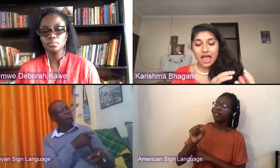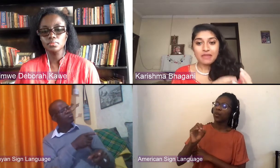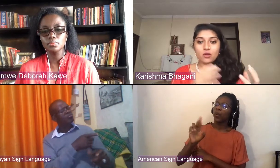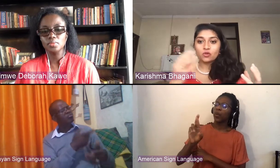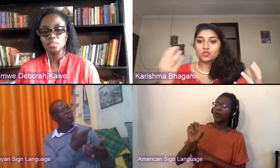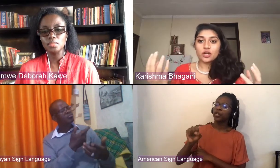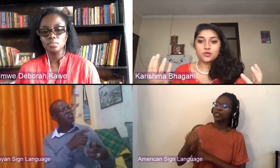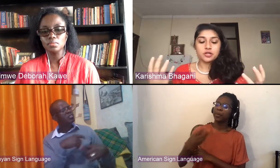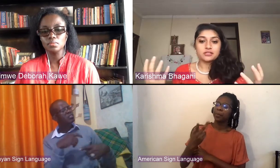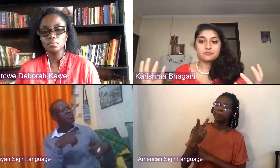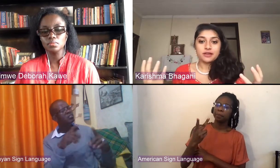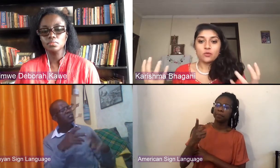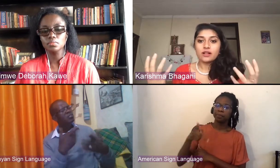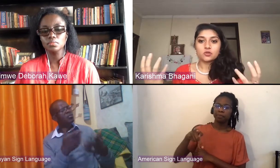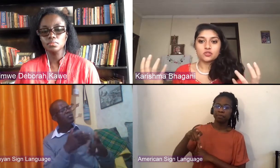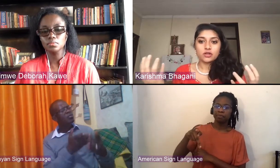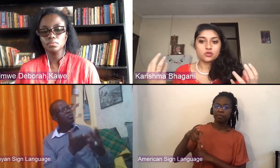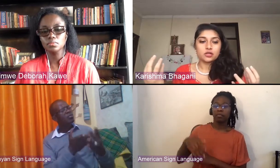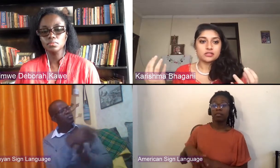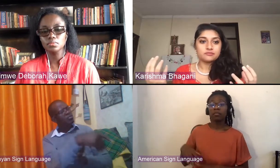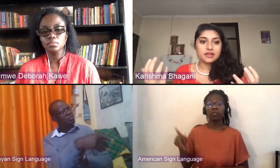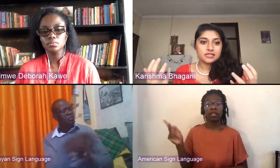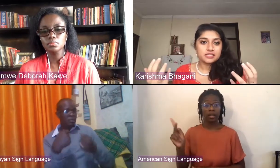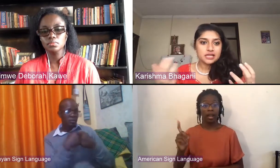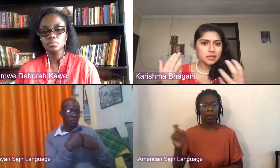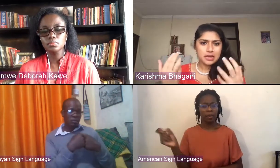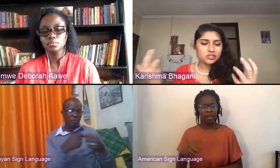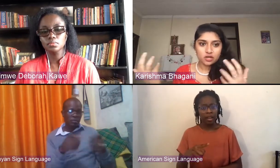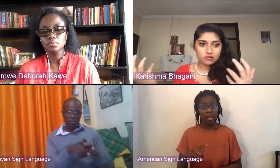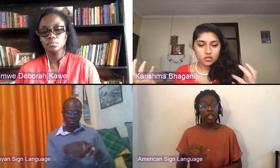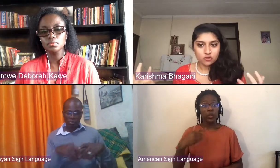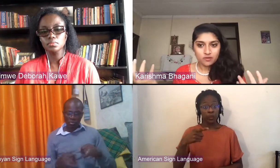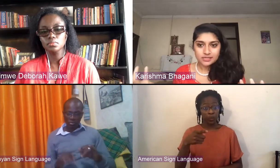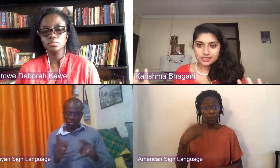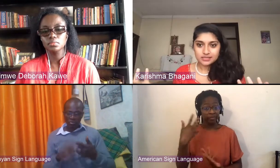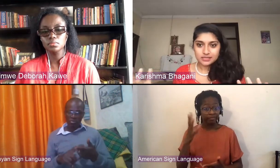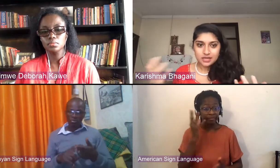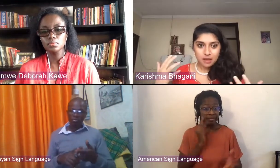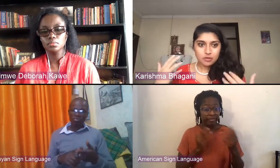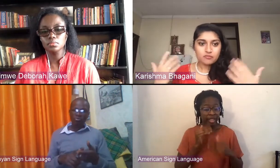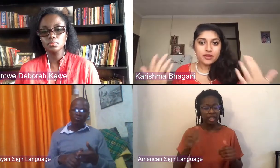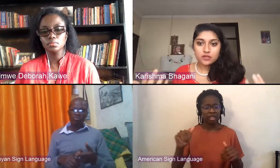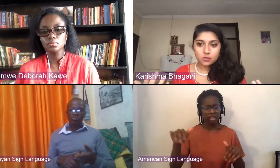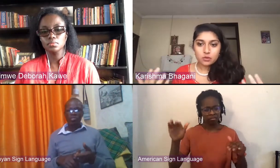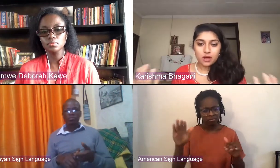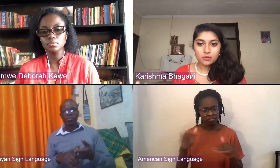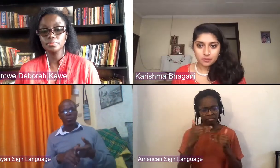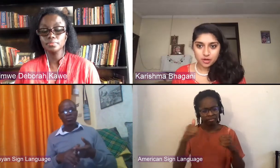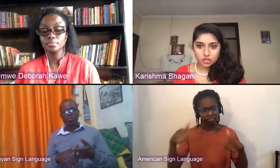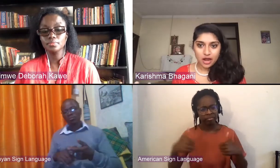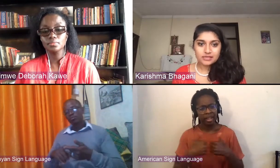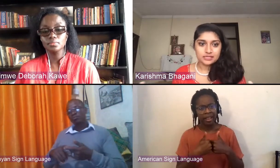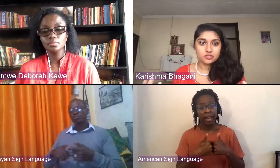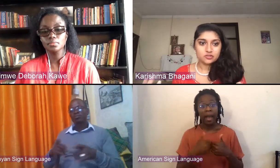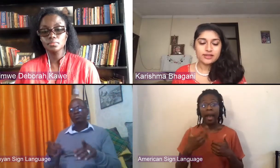And then whilst also trying to cultivate the next generation of artists. I mean, you mentioned we work with emerging artists, right.